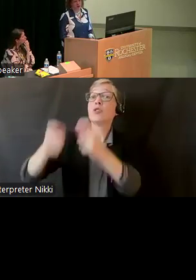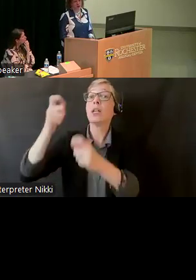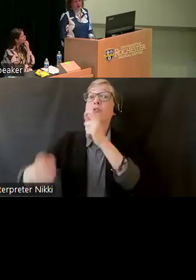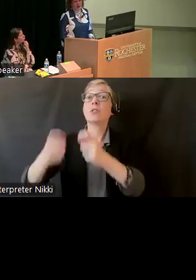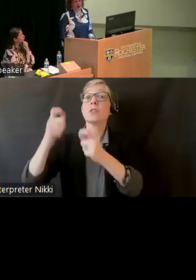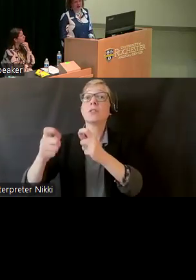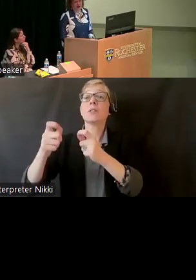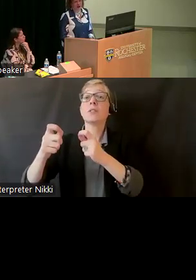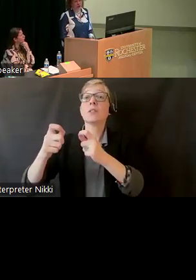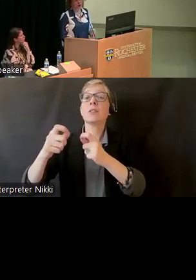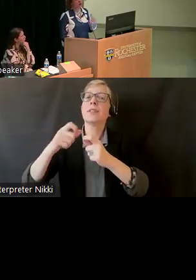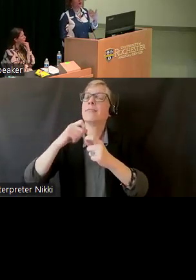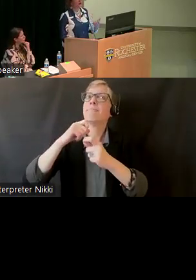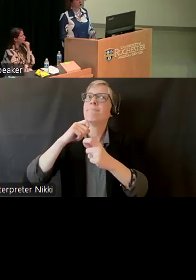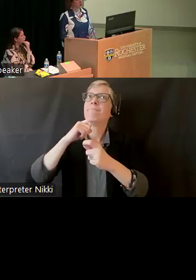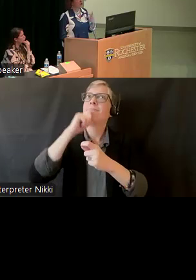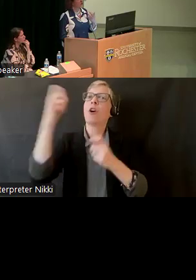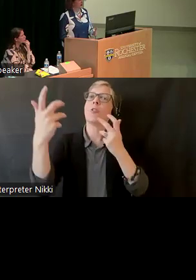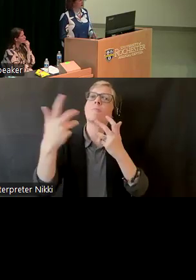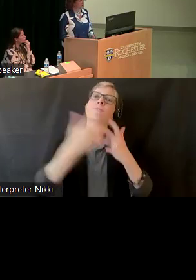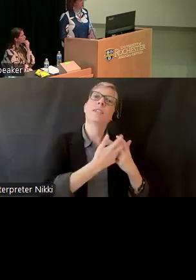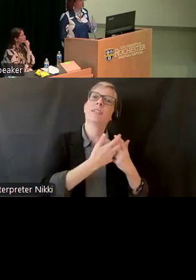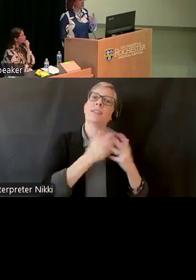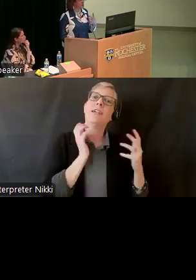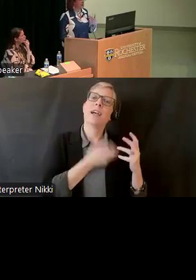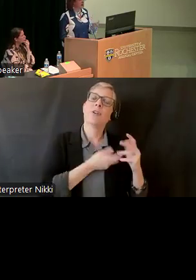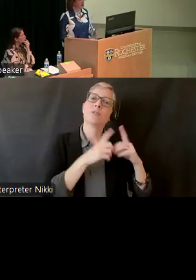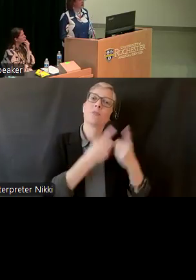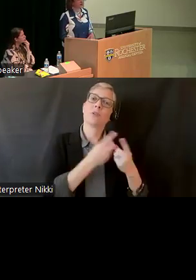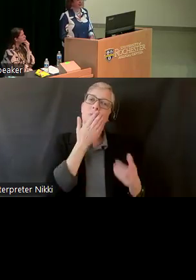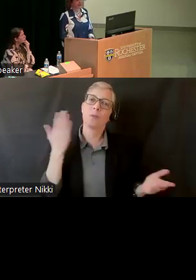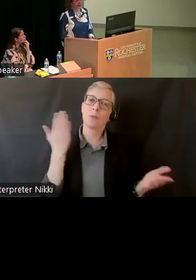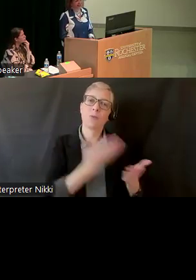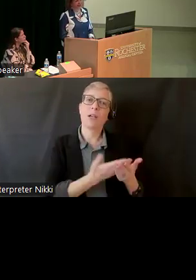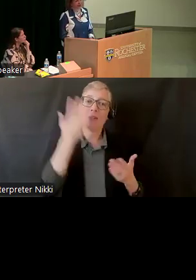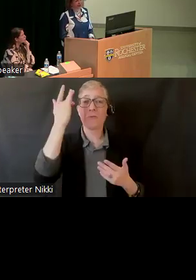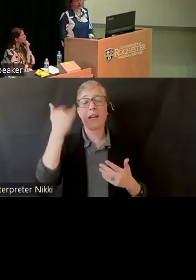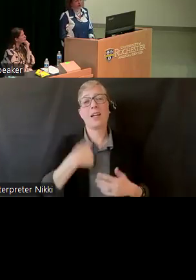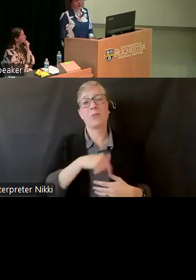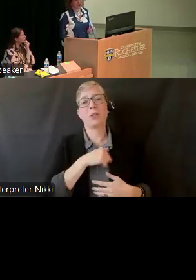department of psychiatry because we have so much else we're we're such caregivers that um we have